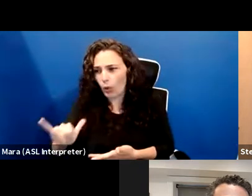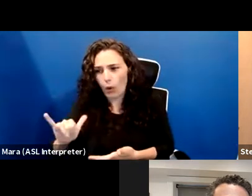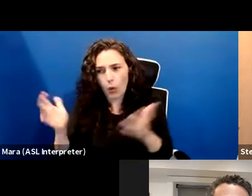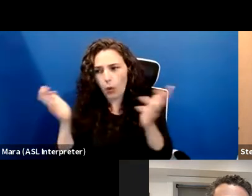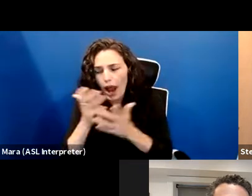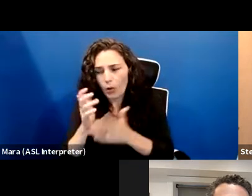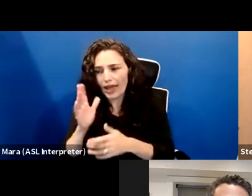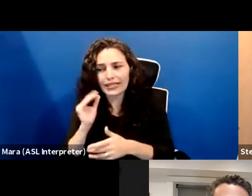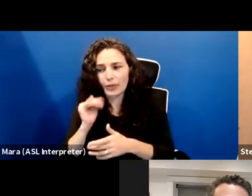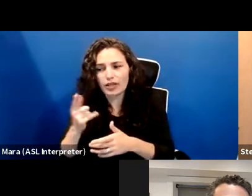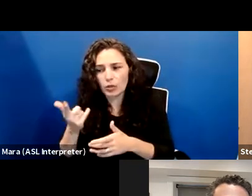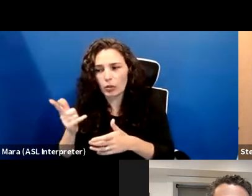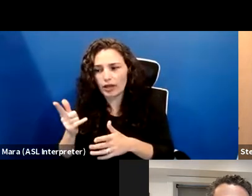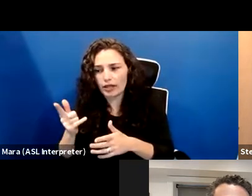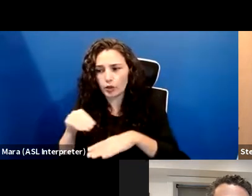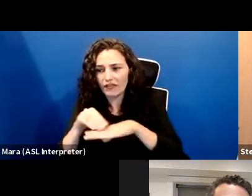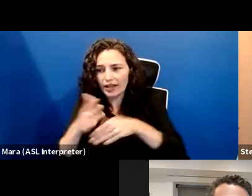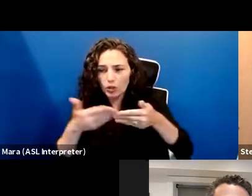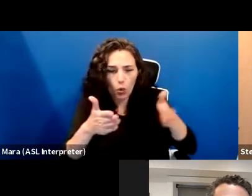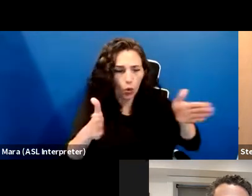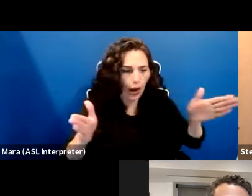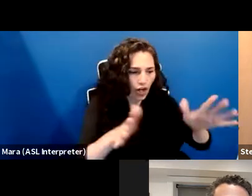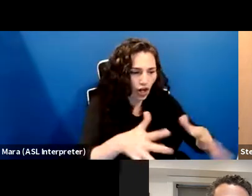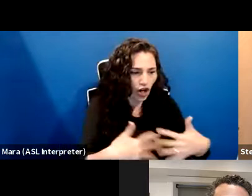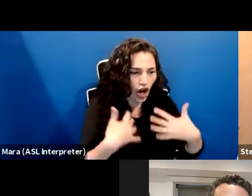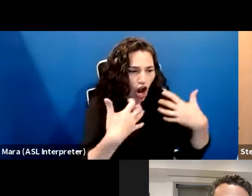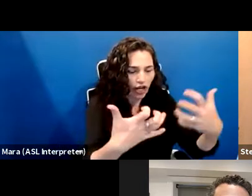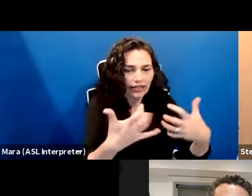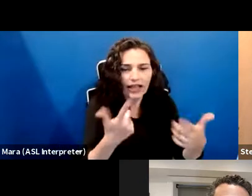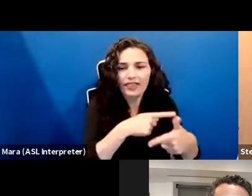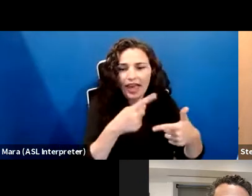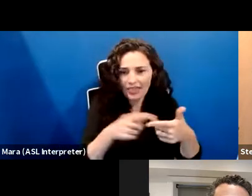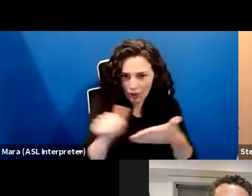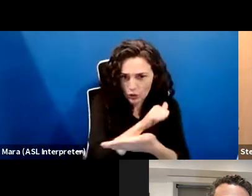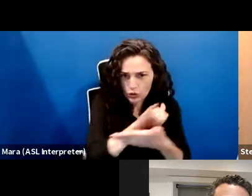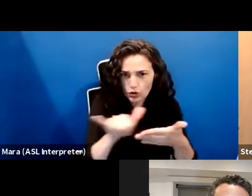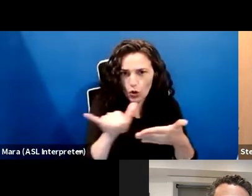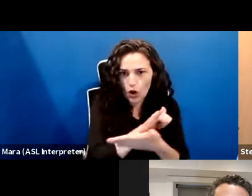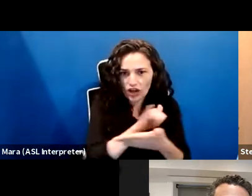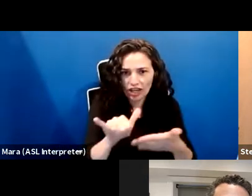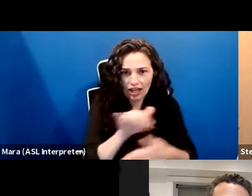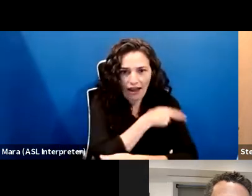And then the idea of New York started, you know, developing in our minds.